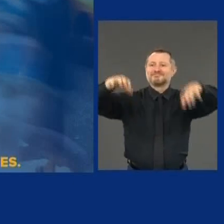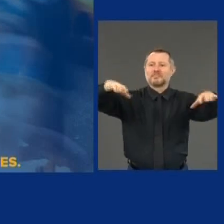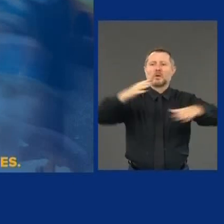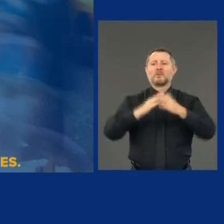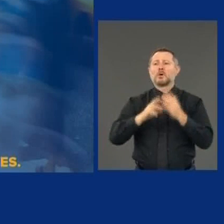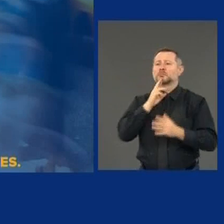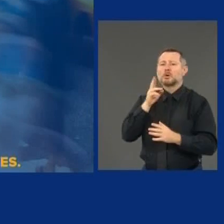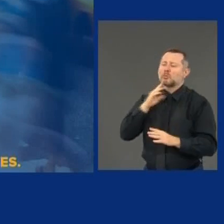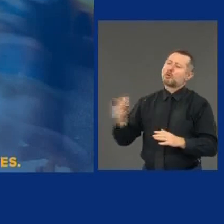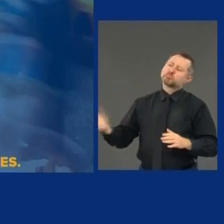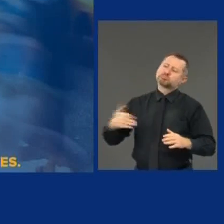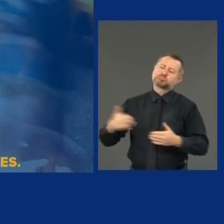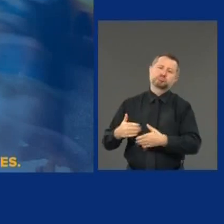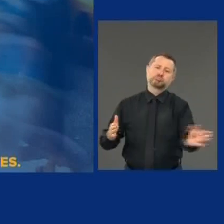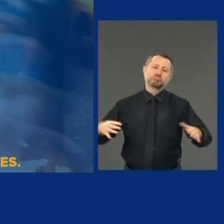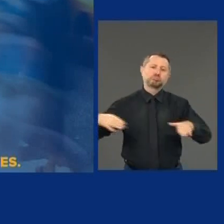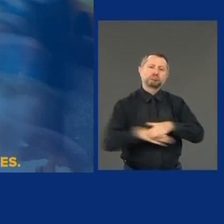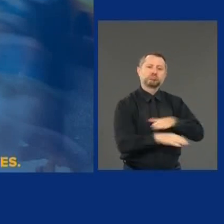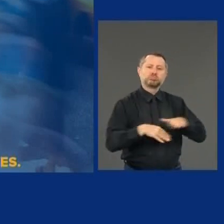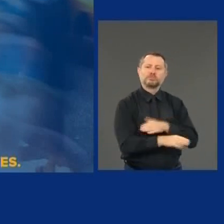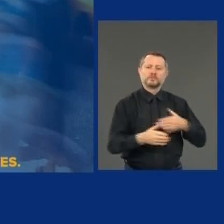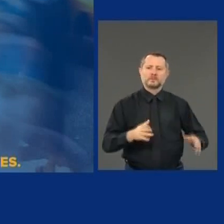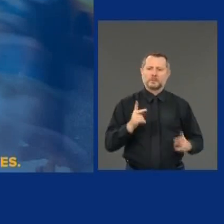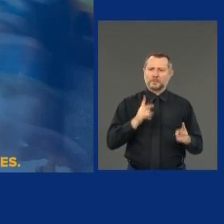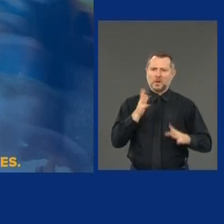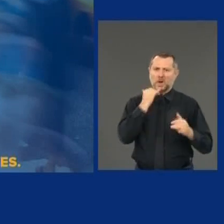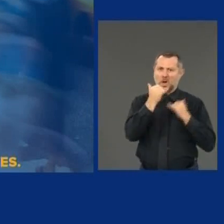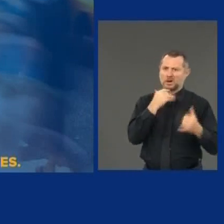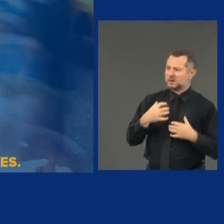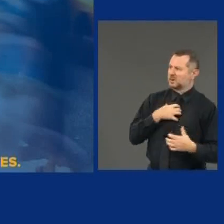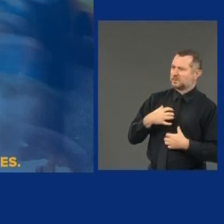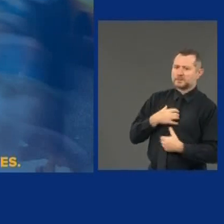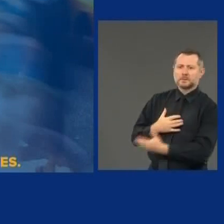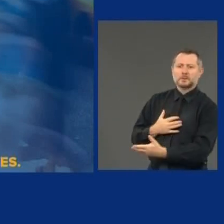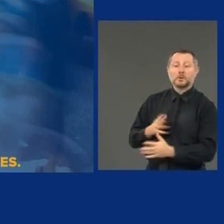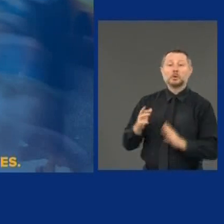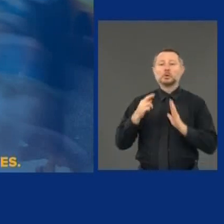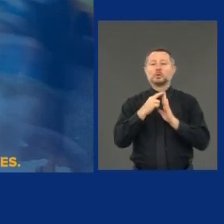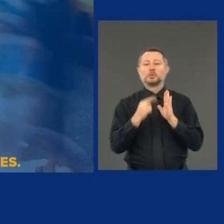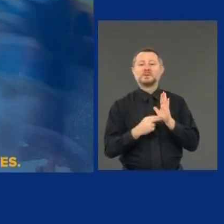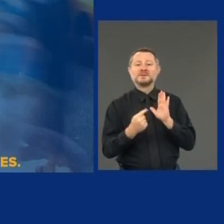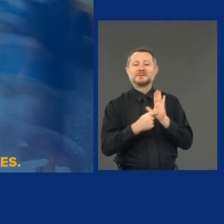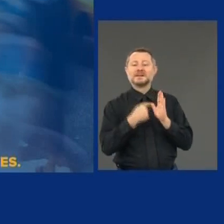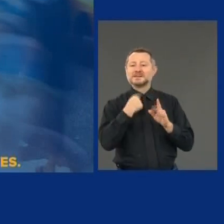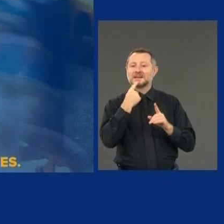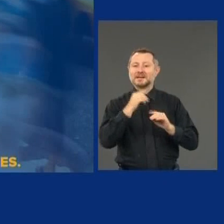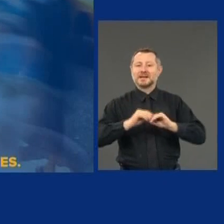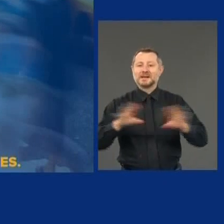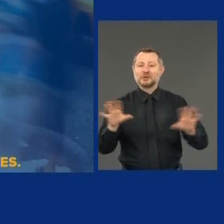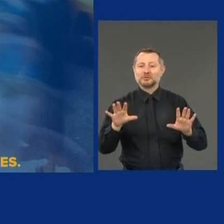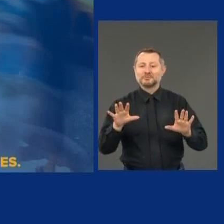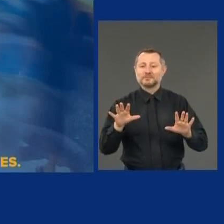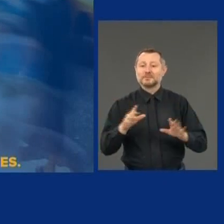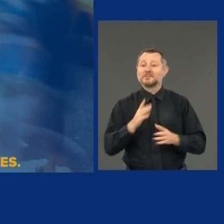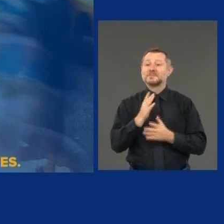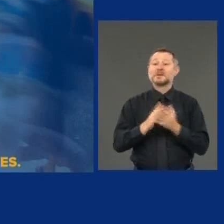THE OPENING RULES. RESTAURANTS, OUTDOOR CAPACITY. THAT DOESN'T MEAN ANYONE INSIDE. PEOPLE CALL AND WE GET